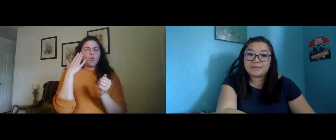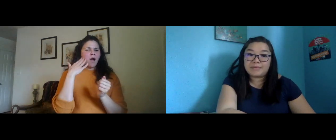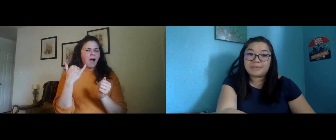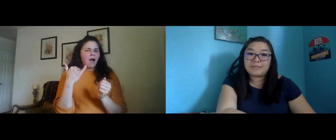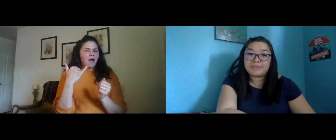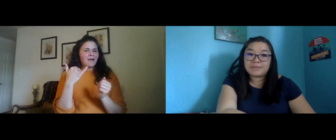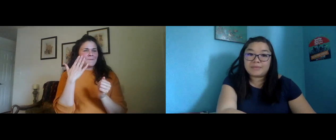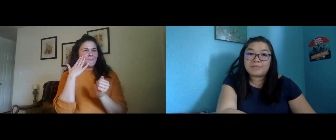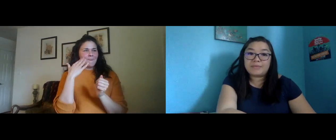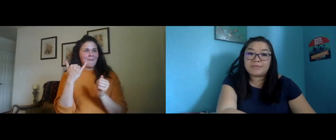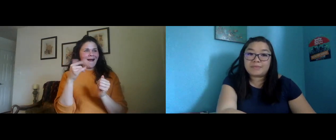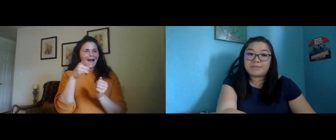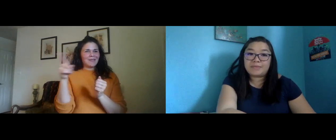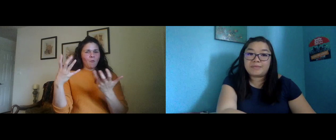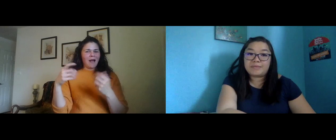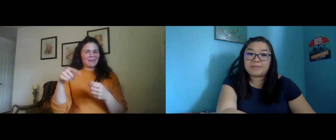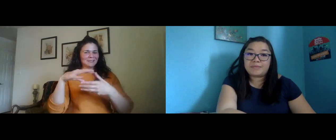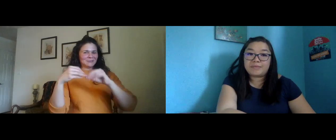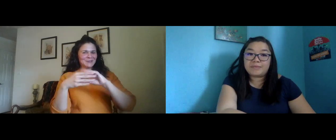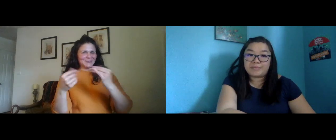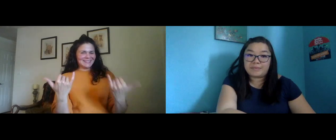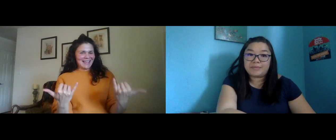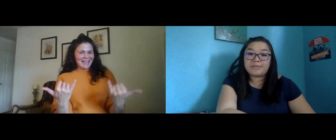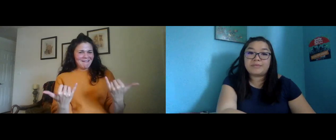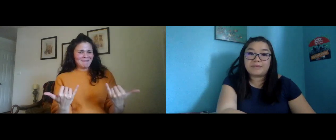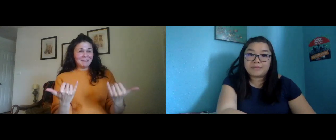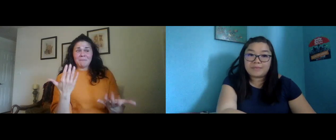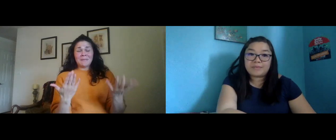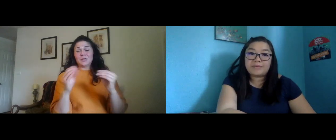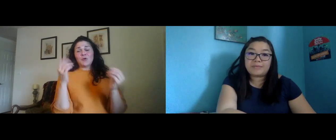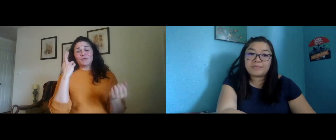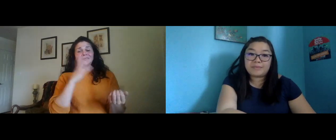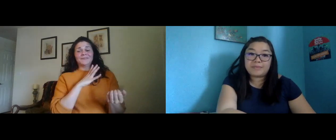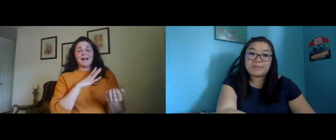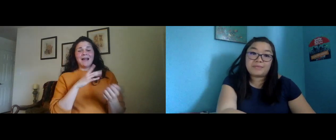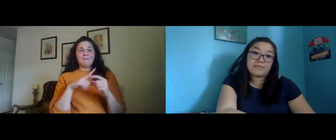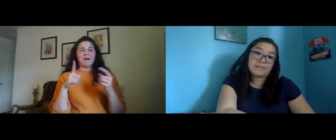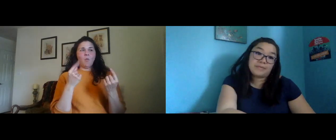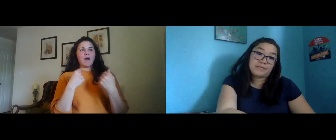Why do they want to tell this story now? Maybe there is no reason, that is fine.